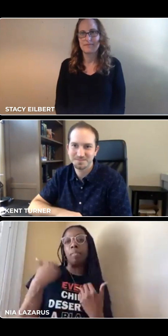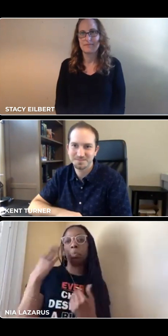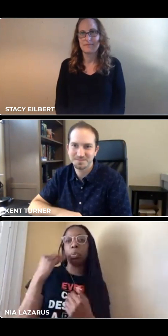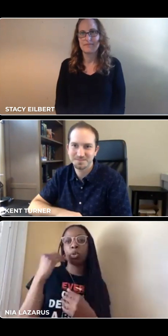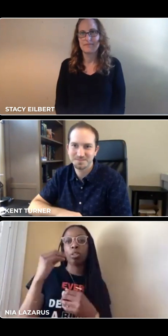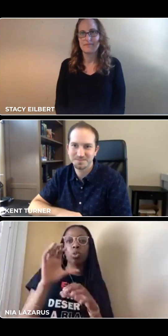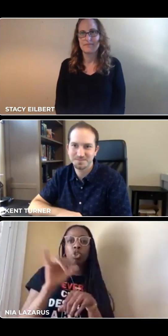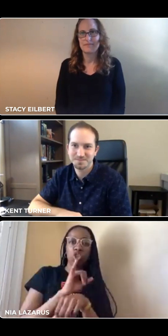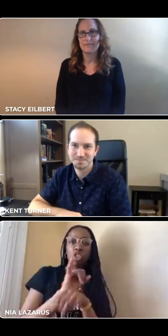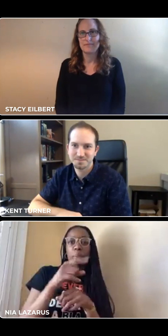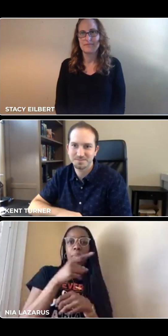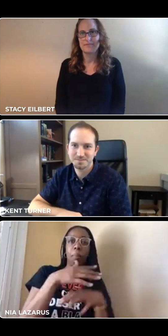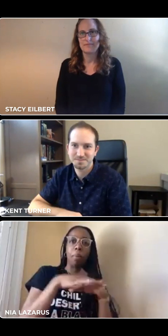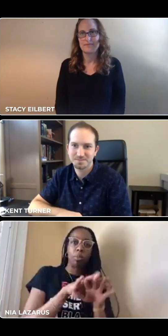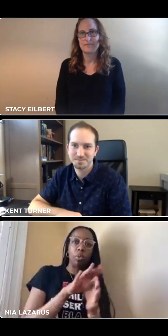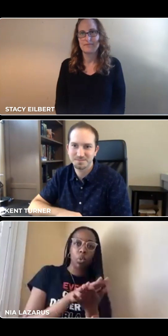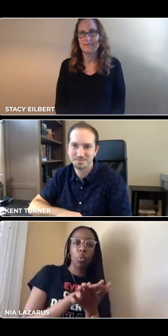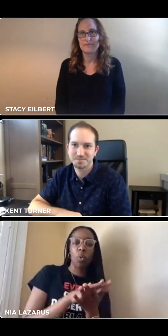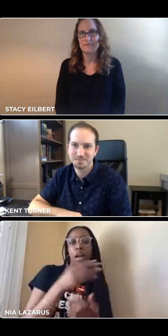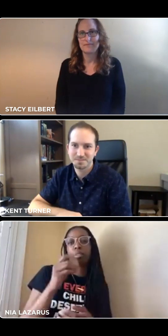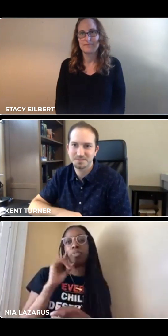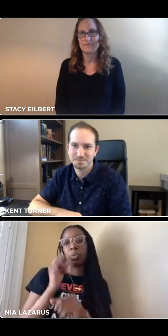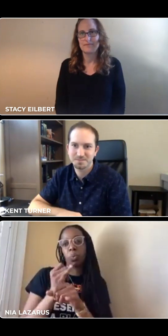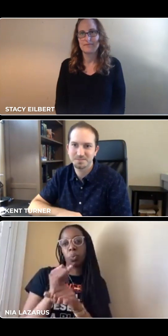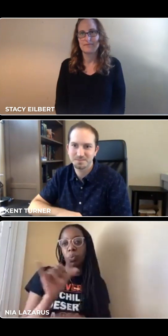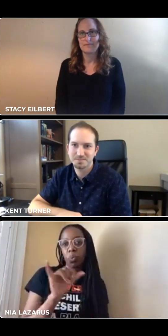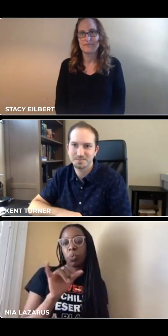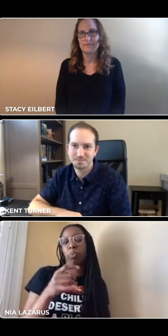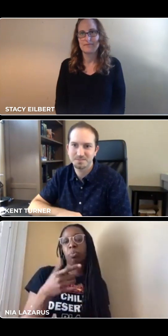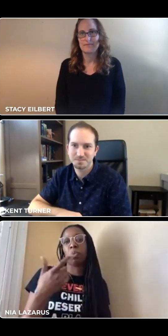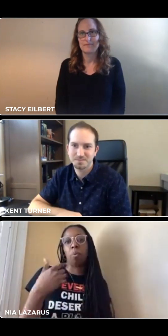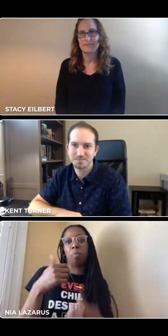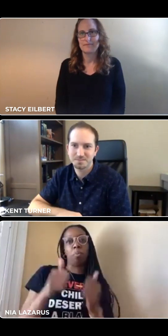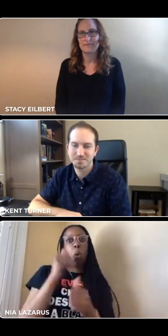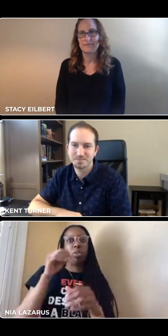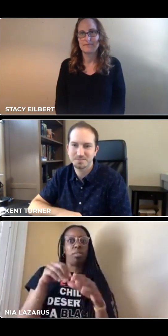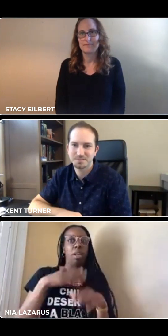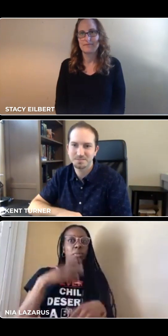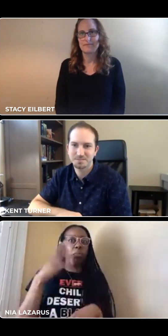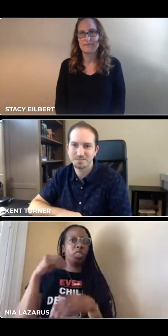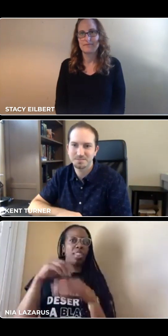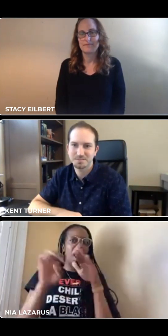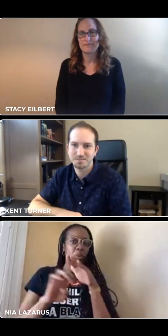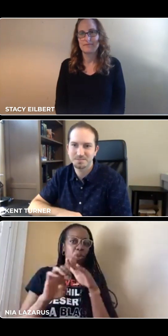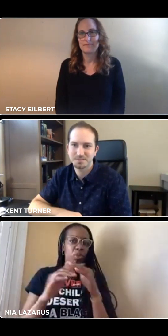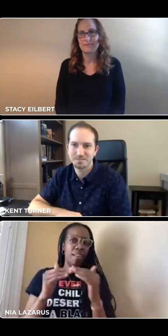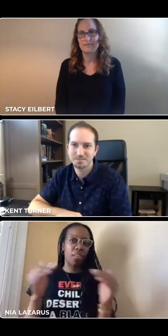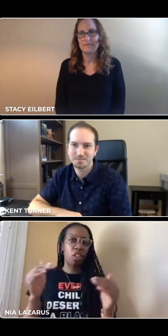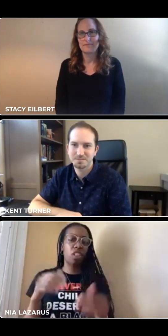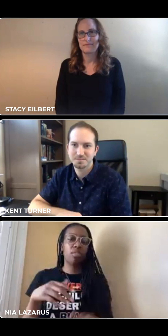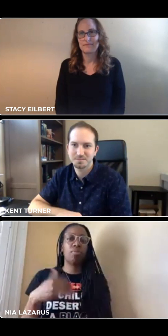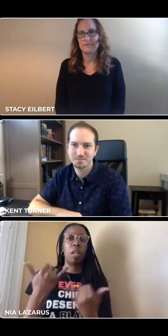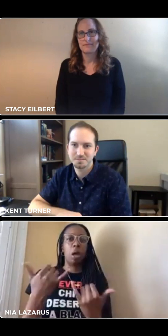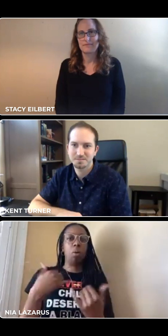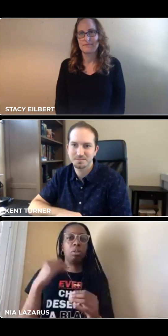year doing so. I do have experience with mainstream and deaf schools. However, most of my experience